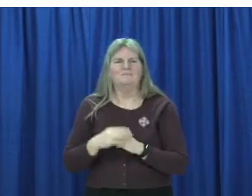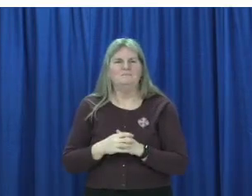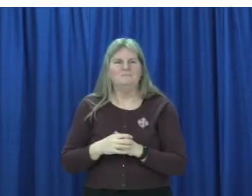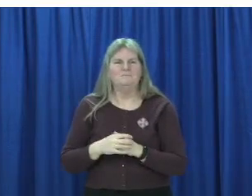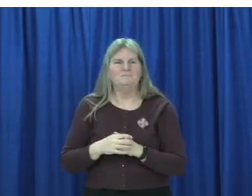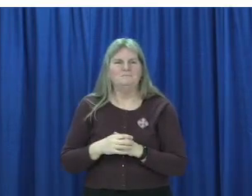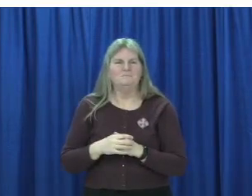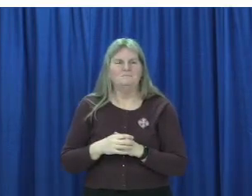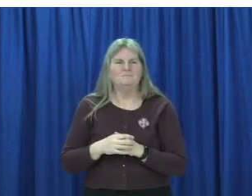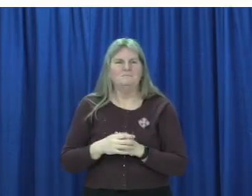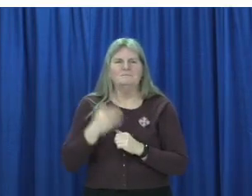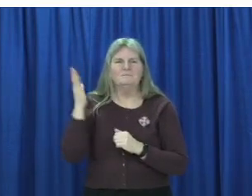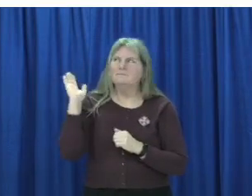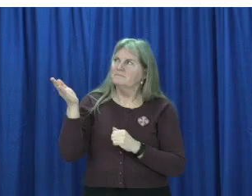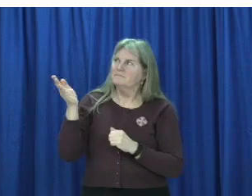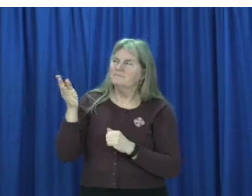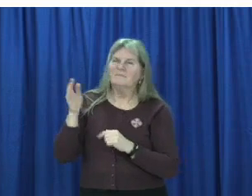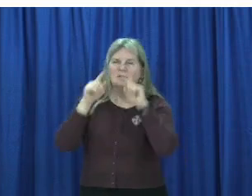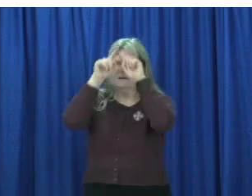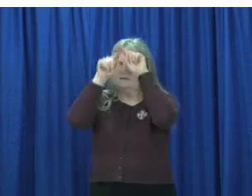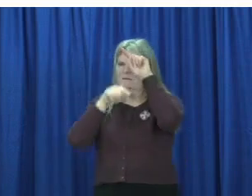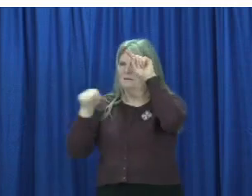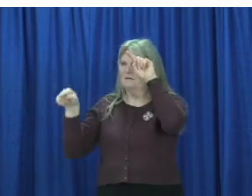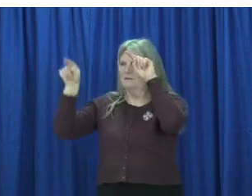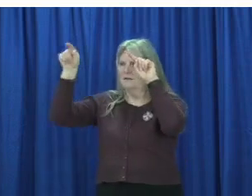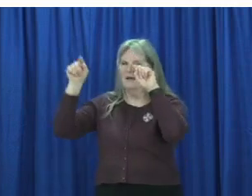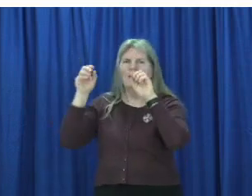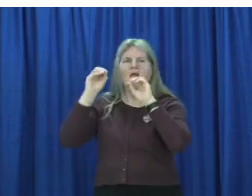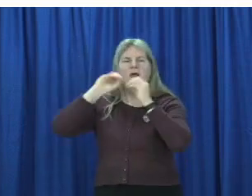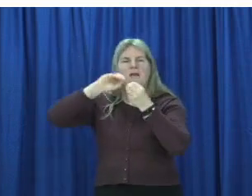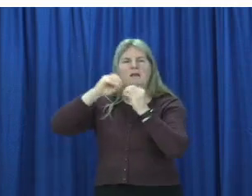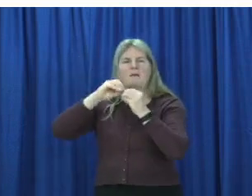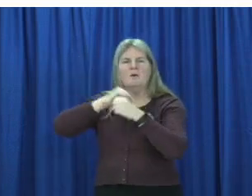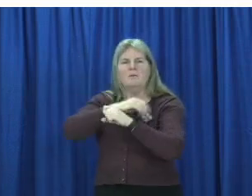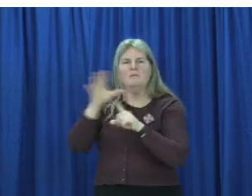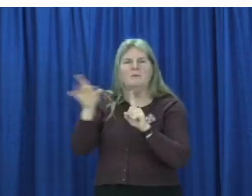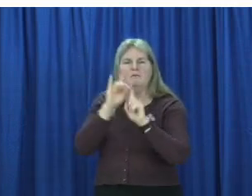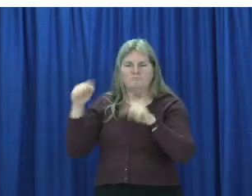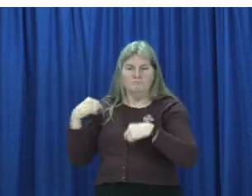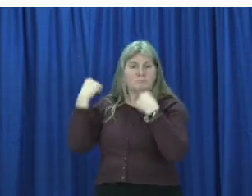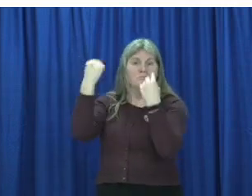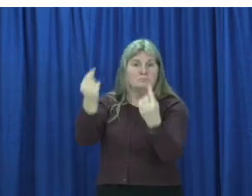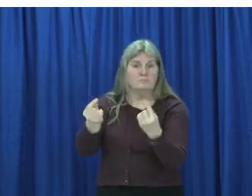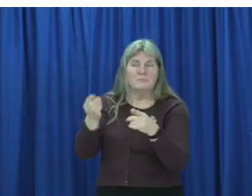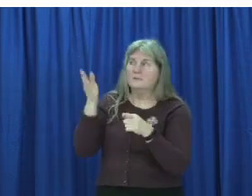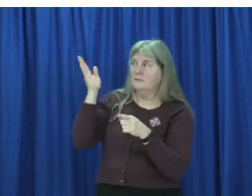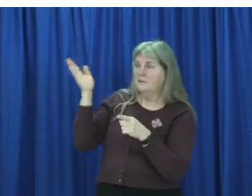This is a graph of the case counts over time. So, first of all, without looking at the colours,